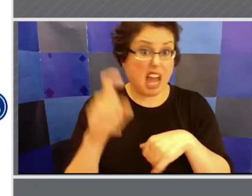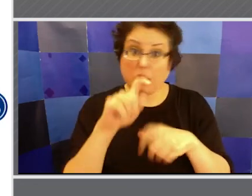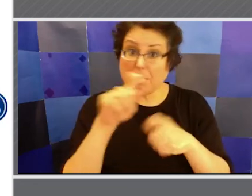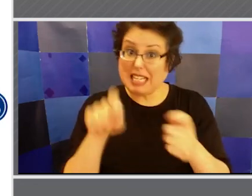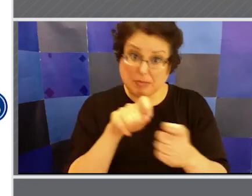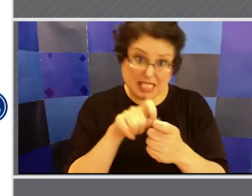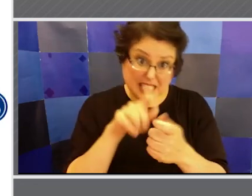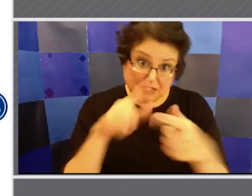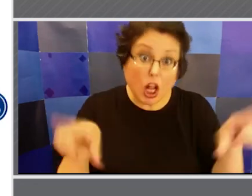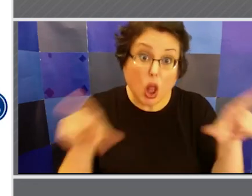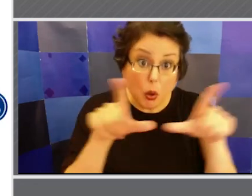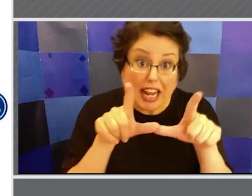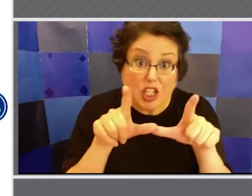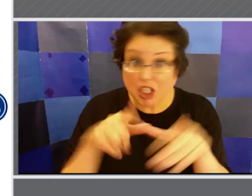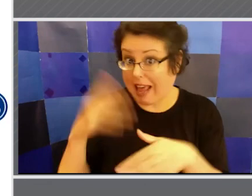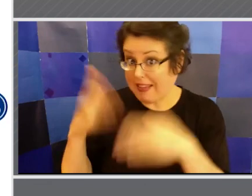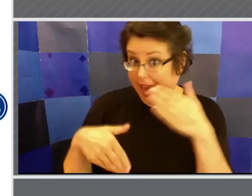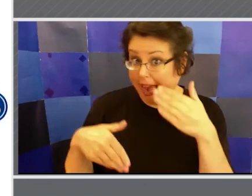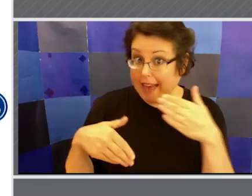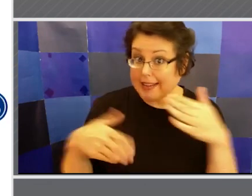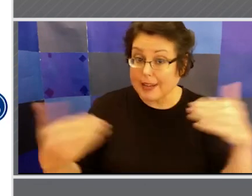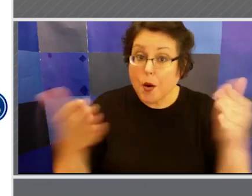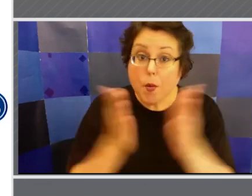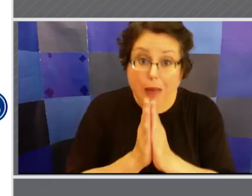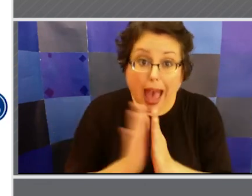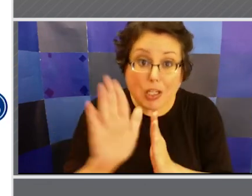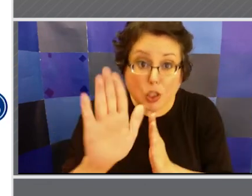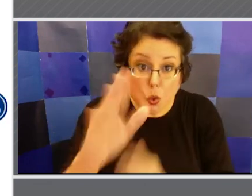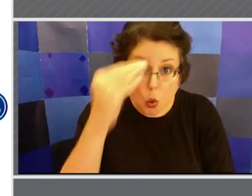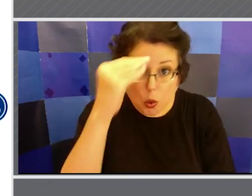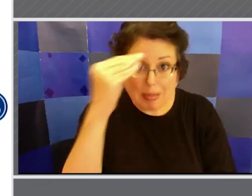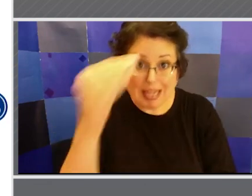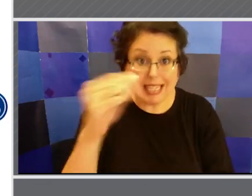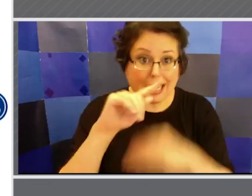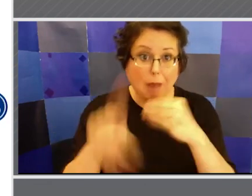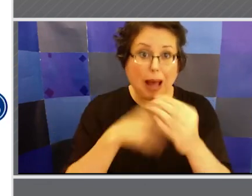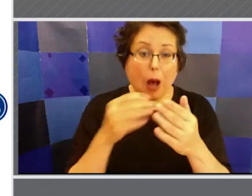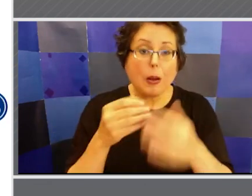And then at the end, we asked your opinion on the mayor's priorities for 2022.